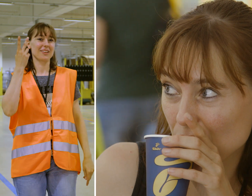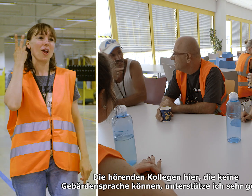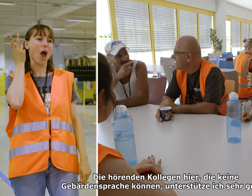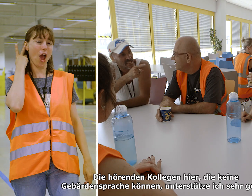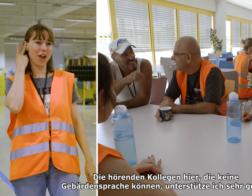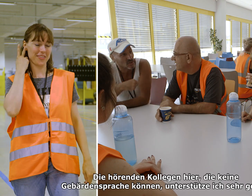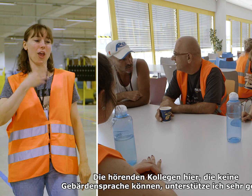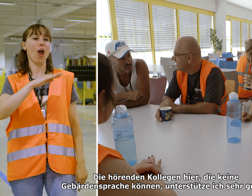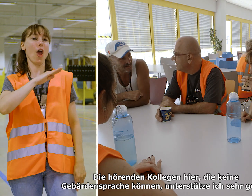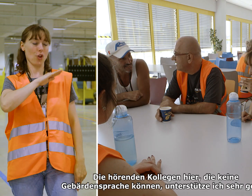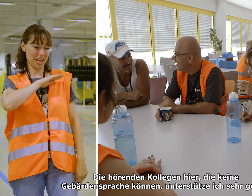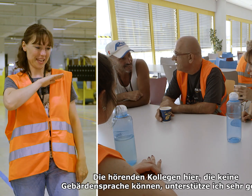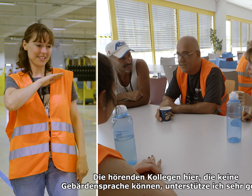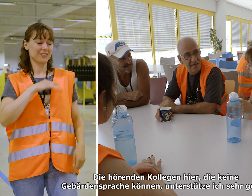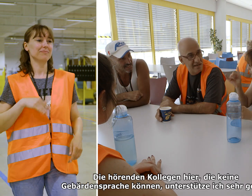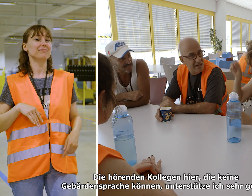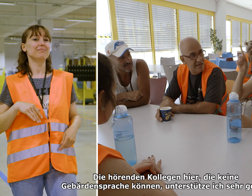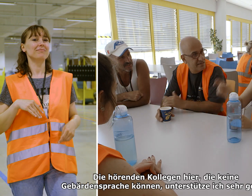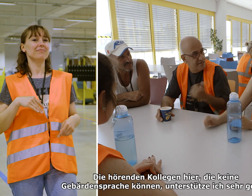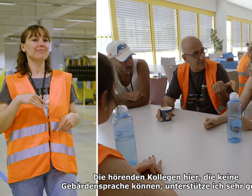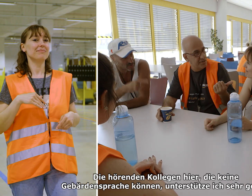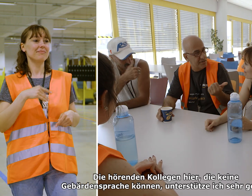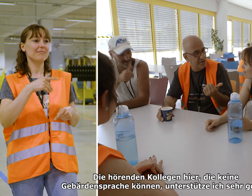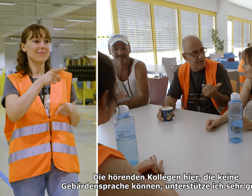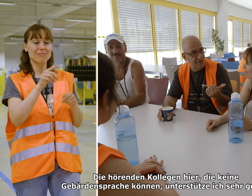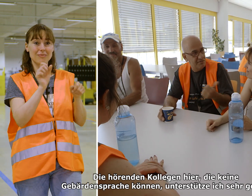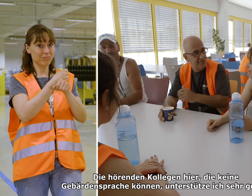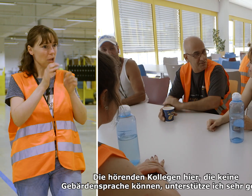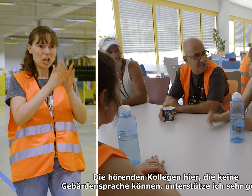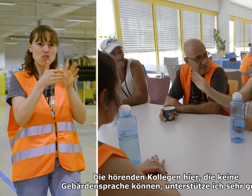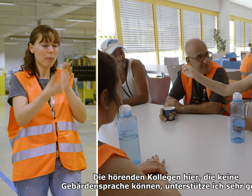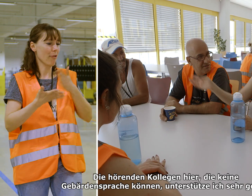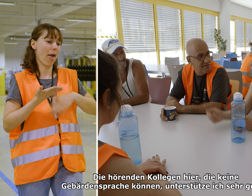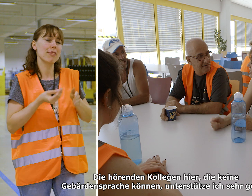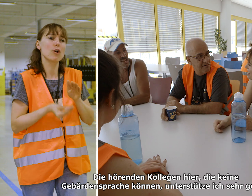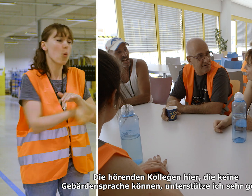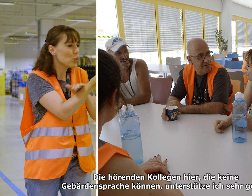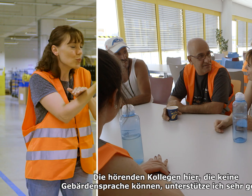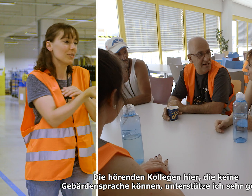I very gladly support hearing colleagues here who don't know sign language.